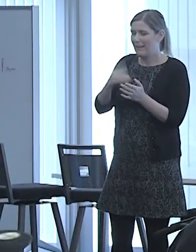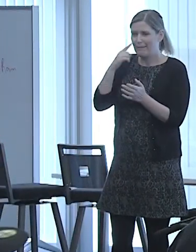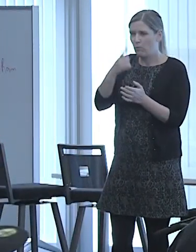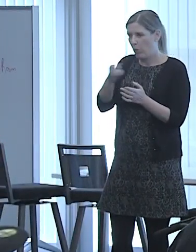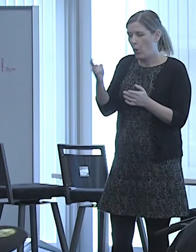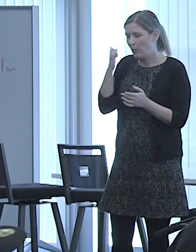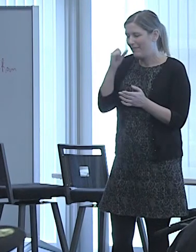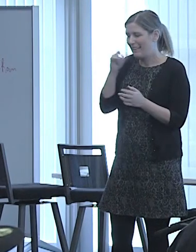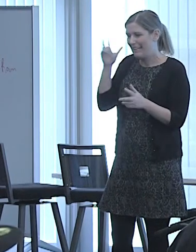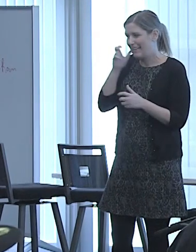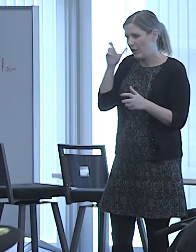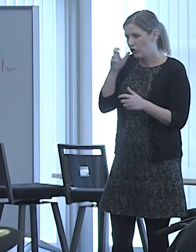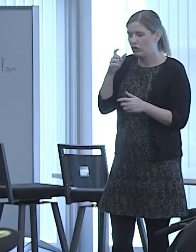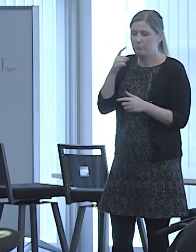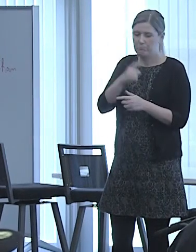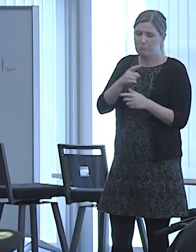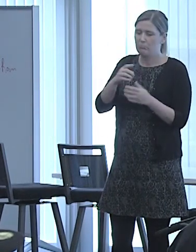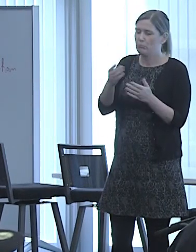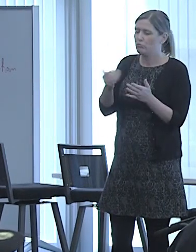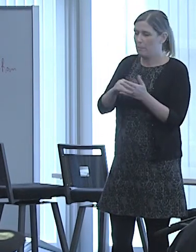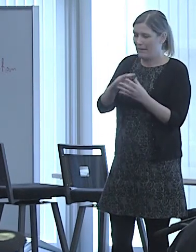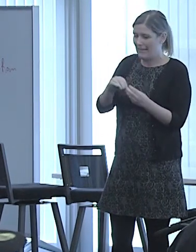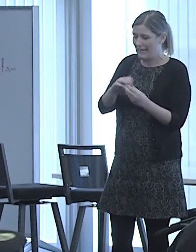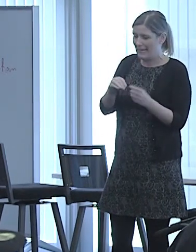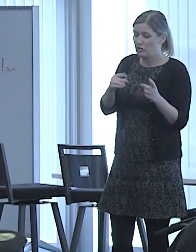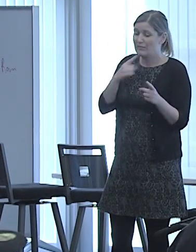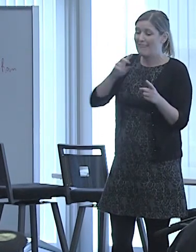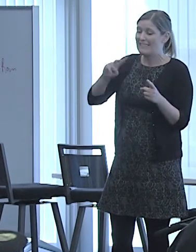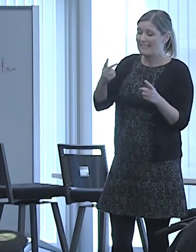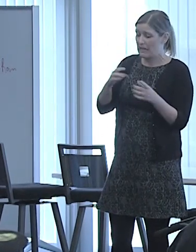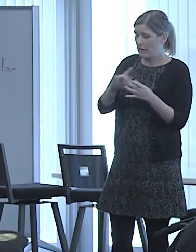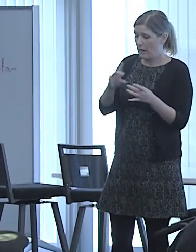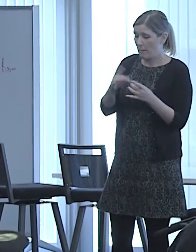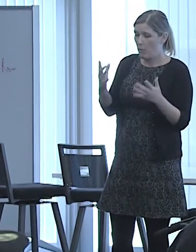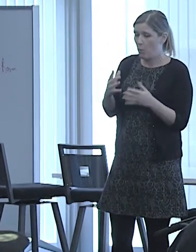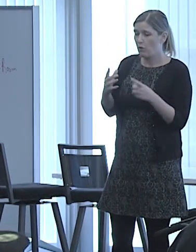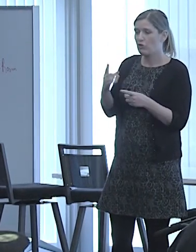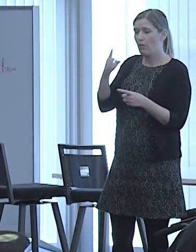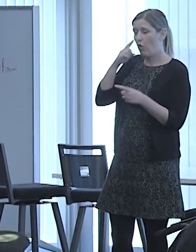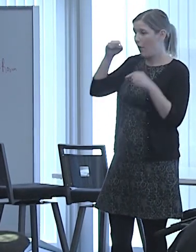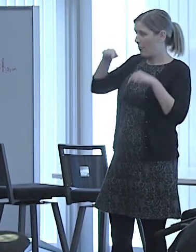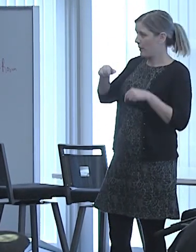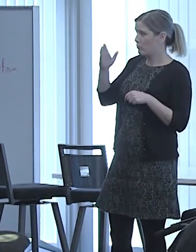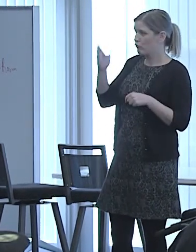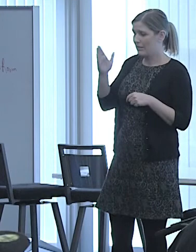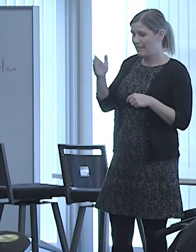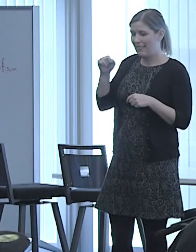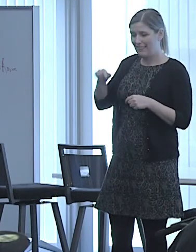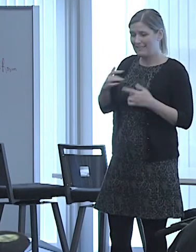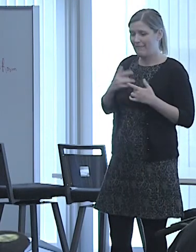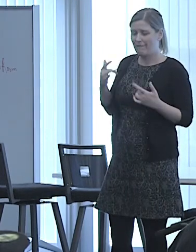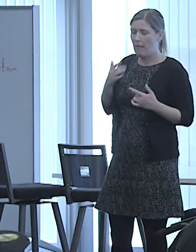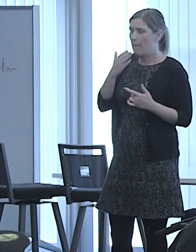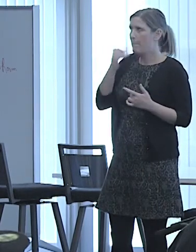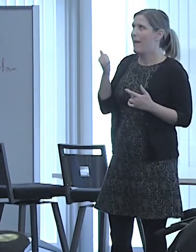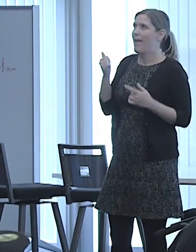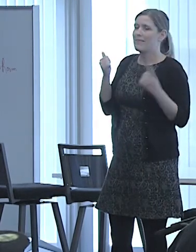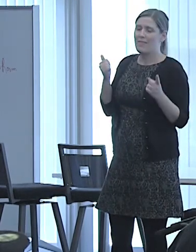because they were homosexual, and then they said, the second thing was that they thought that this event is the best thing that they've been to,